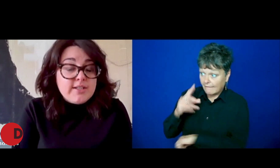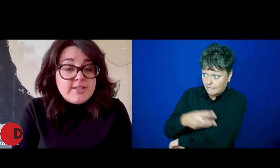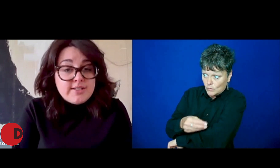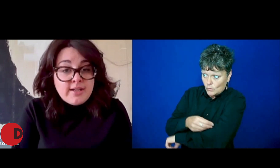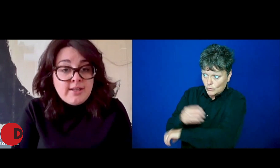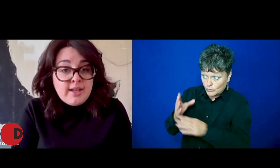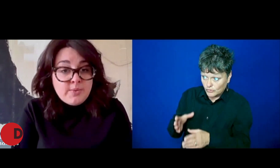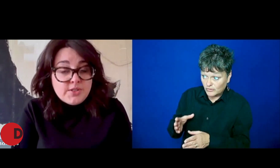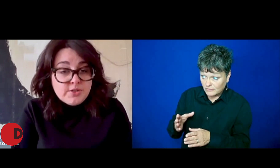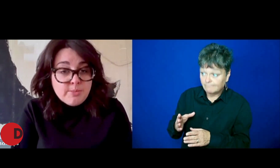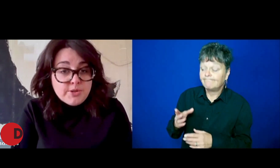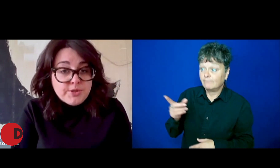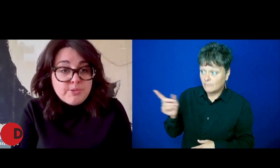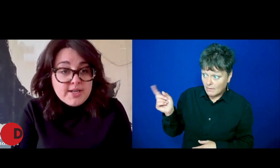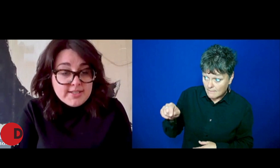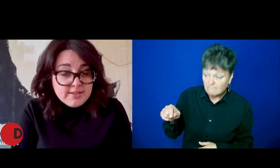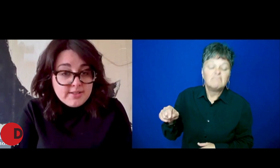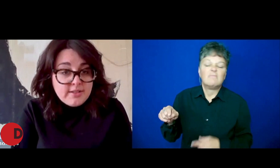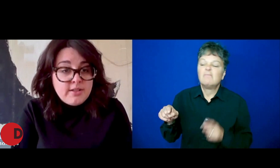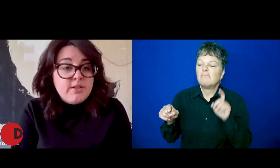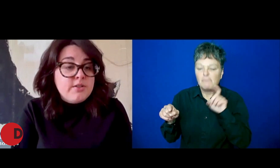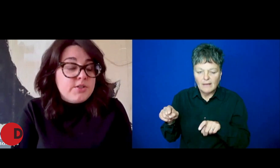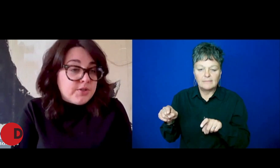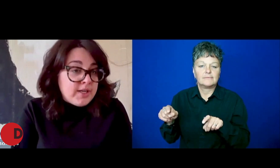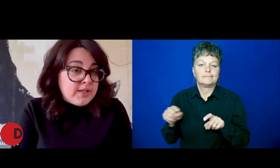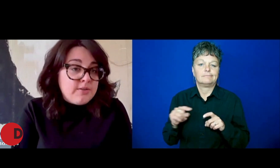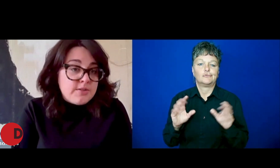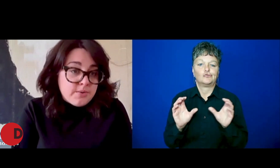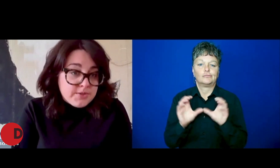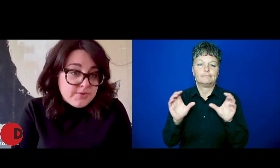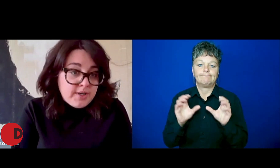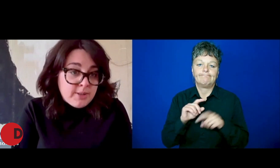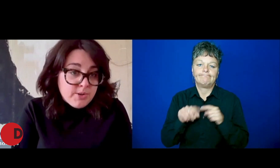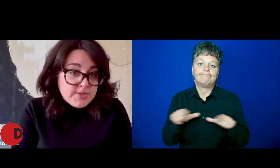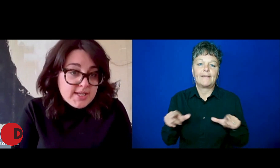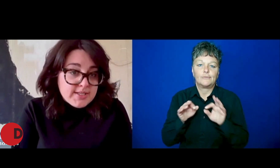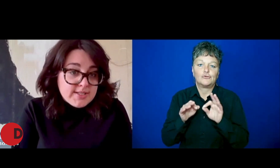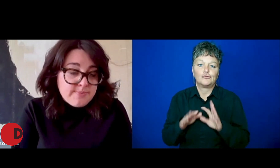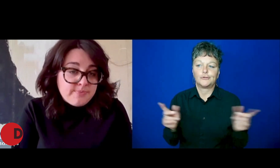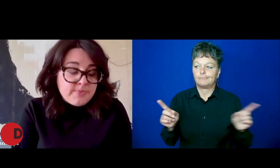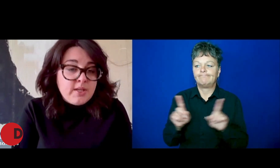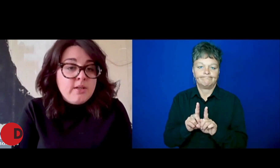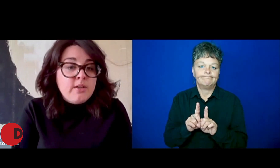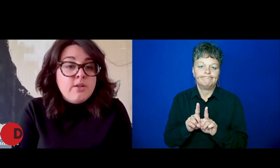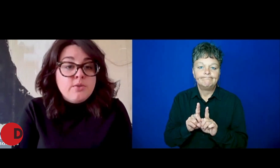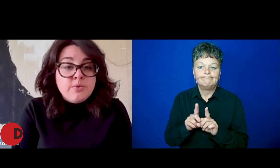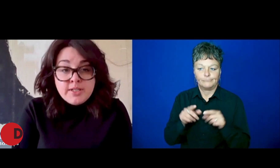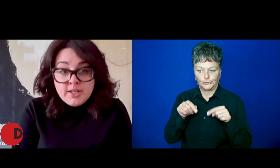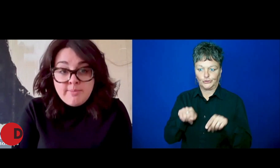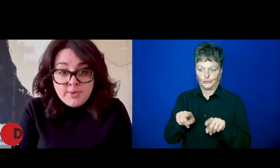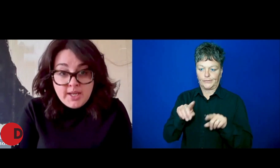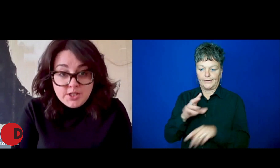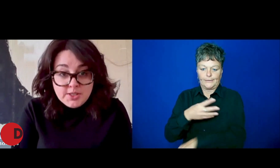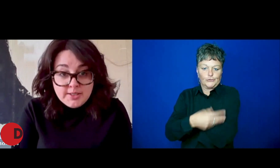present during the donor screening process. Written communication